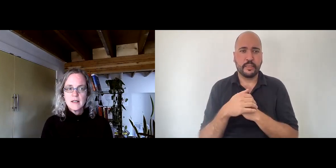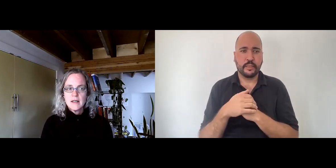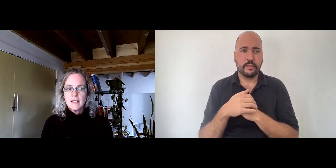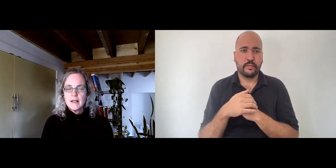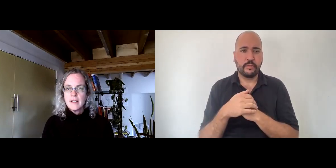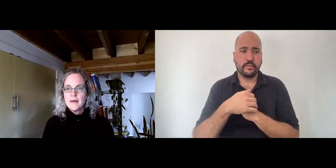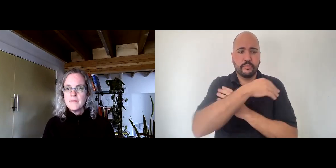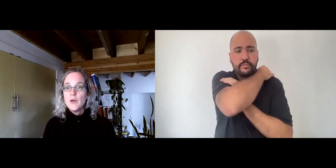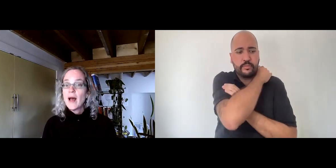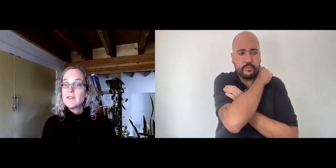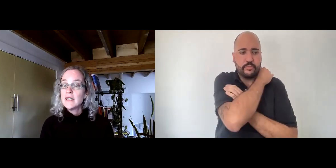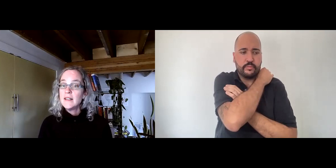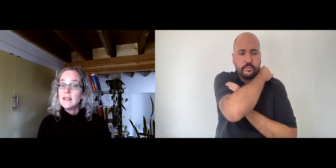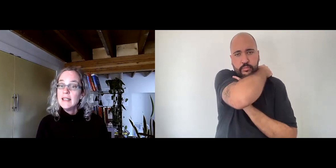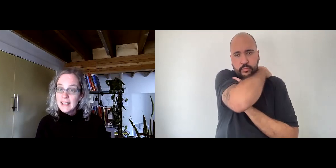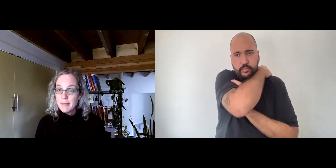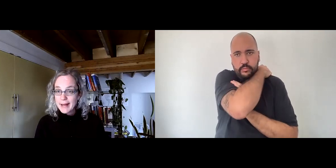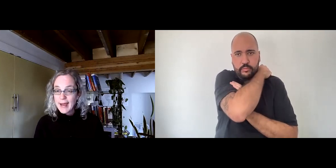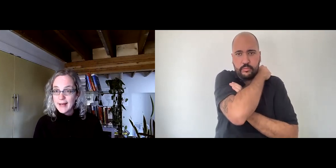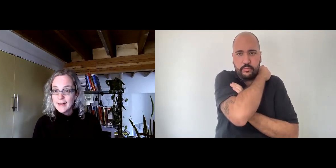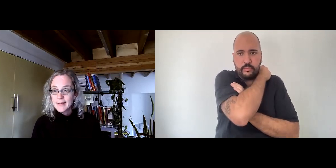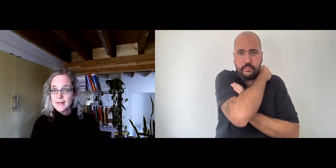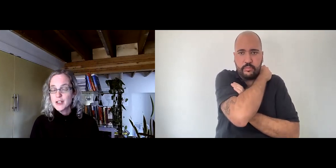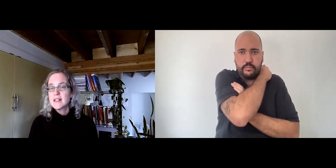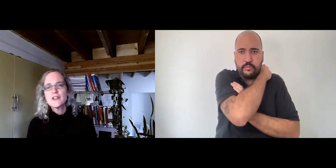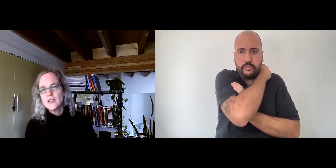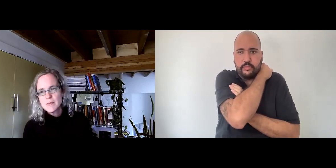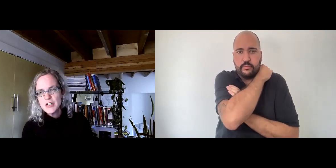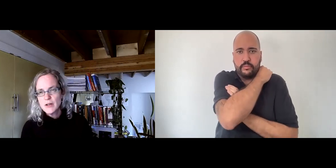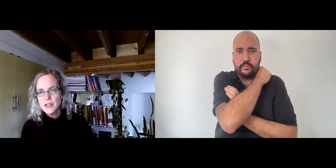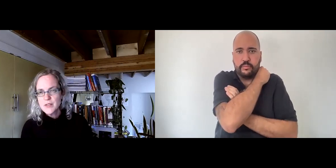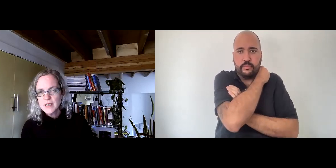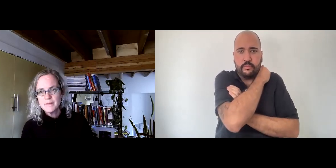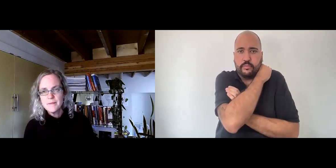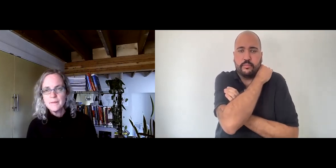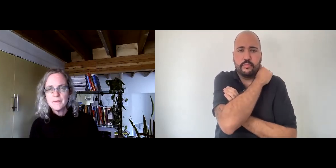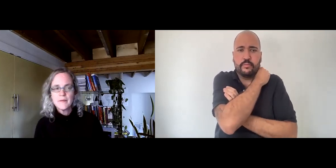You have to need Medicaid, which essentially just means you have to use it.